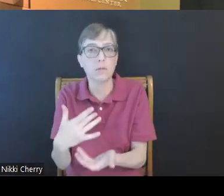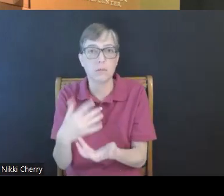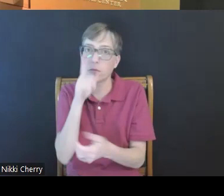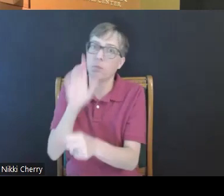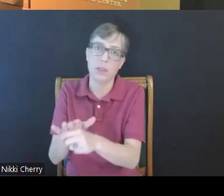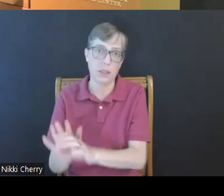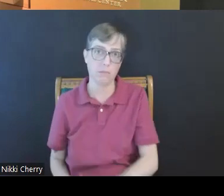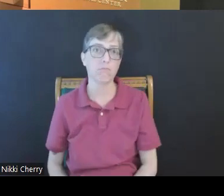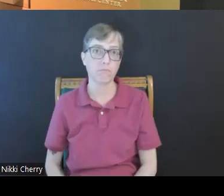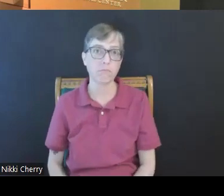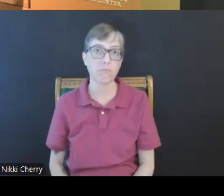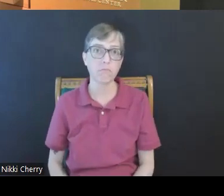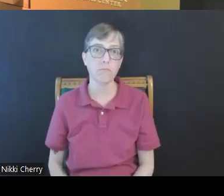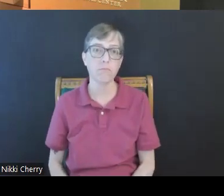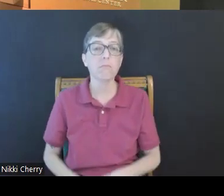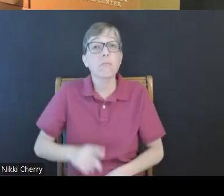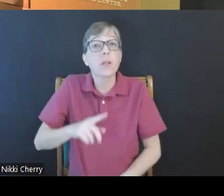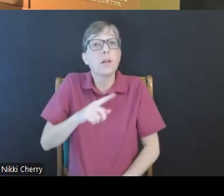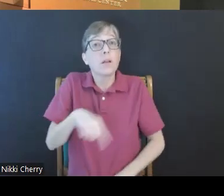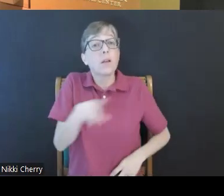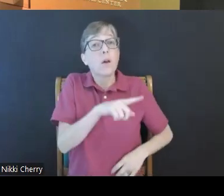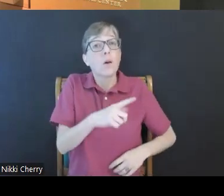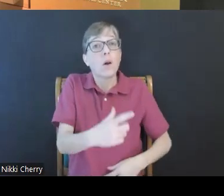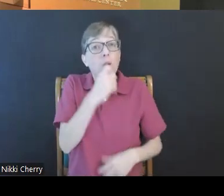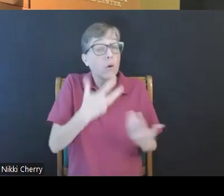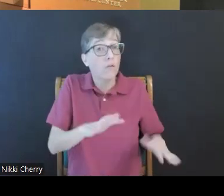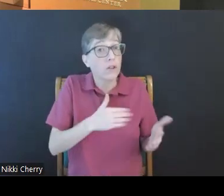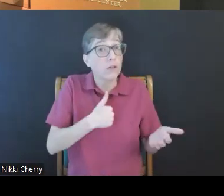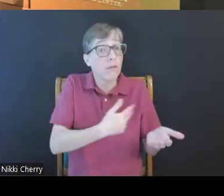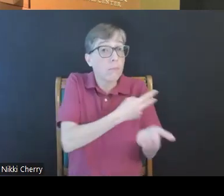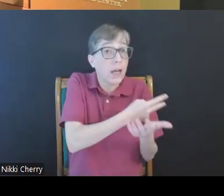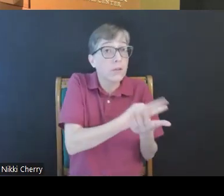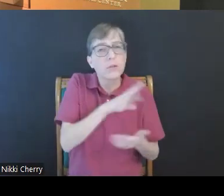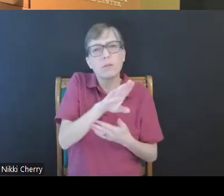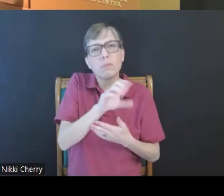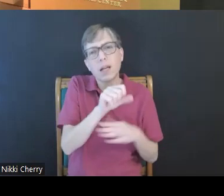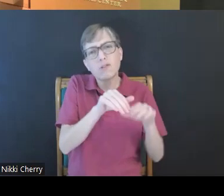work with Master's Level Training bachelor's Level Training it's hard work it's a very high burnout